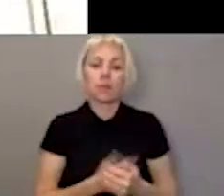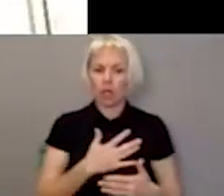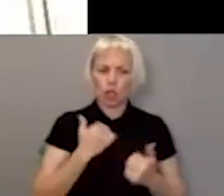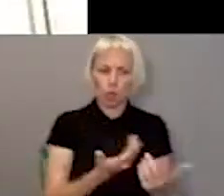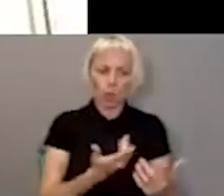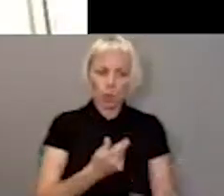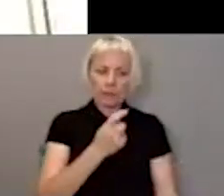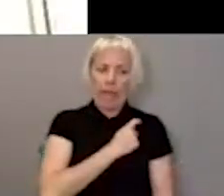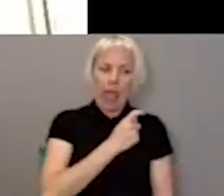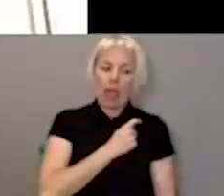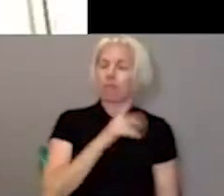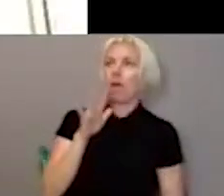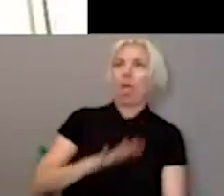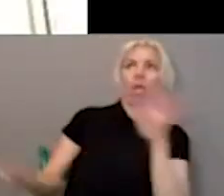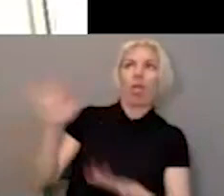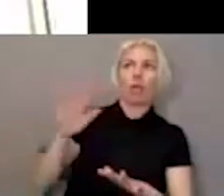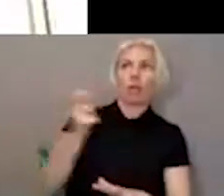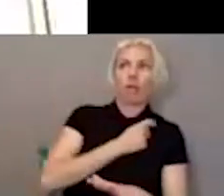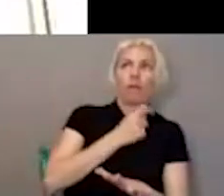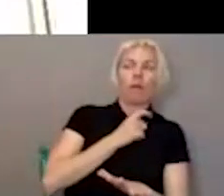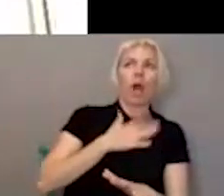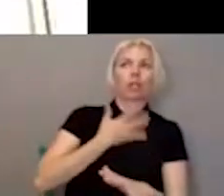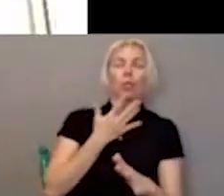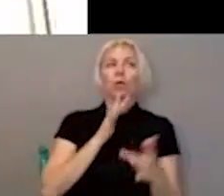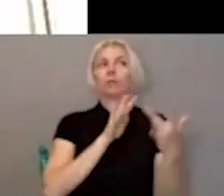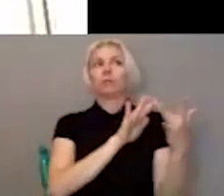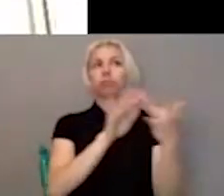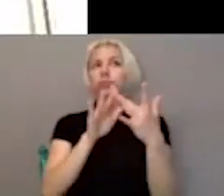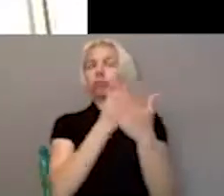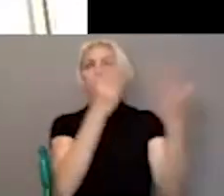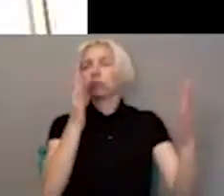with others or get along in that way. It is about really trying to make sure that they